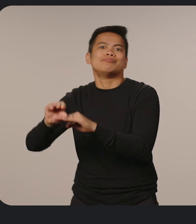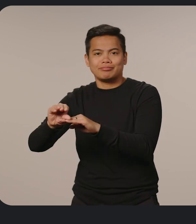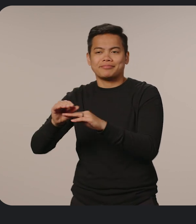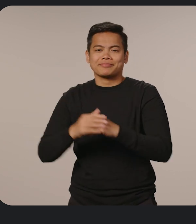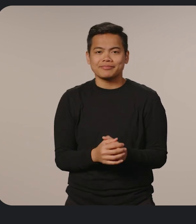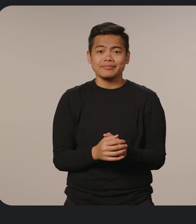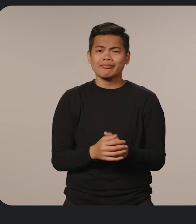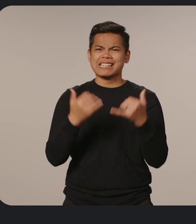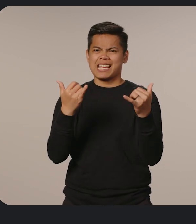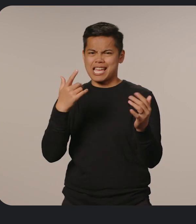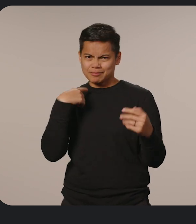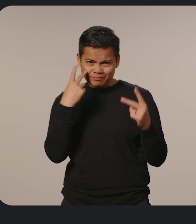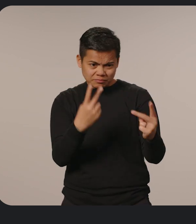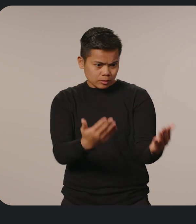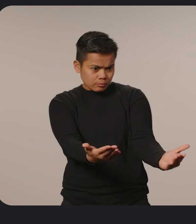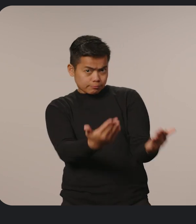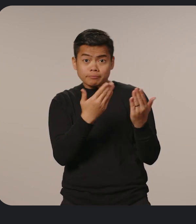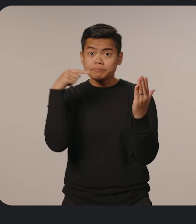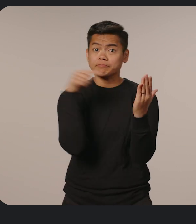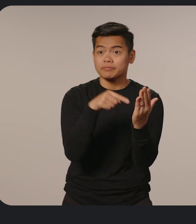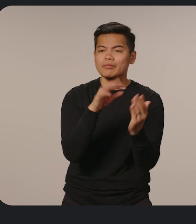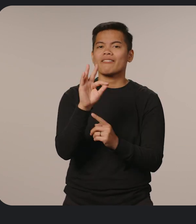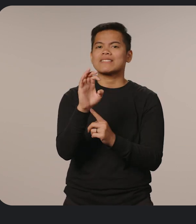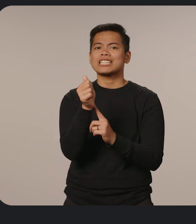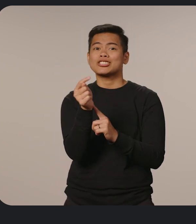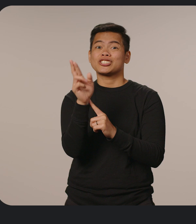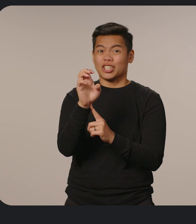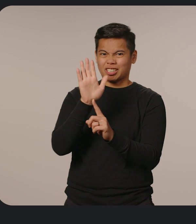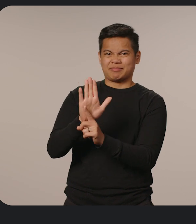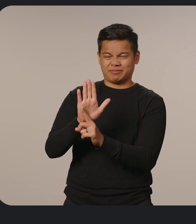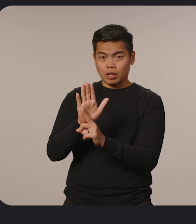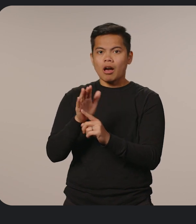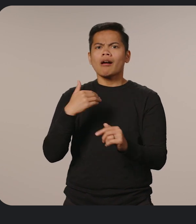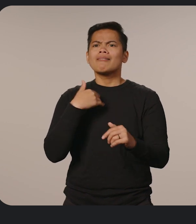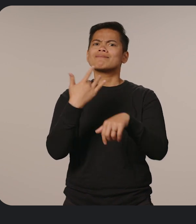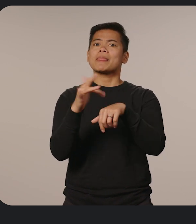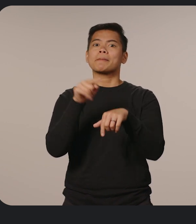function let's take a closer look at the concurrency feature which is only